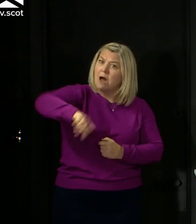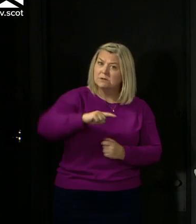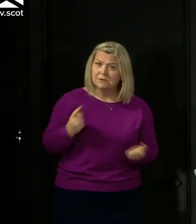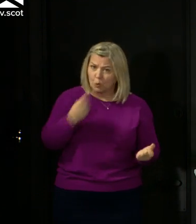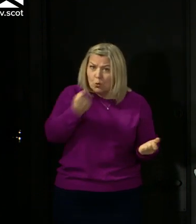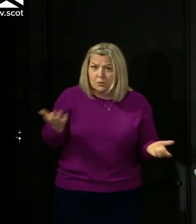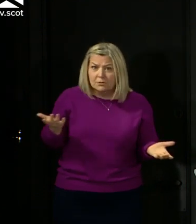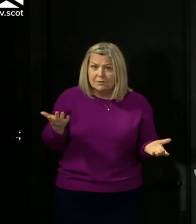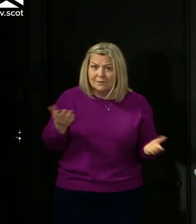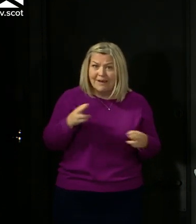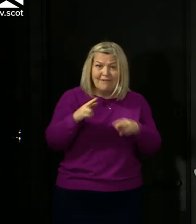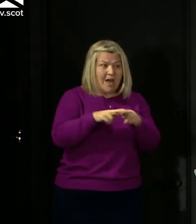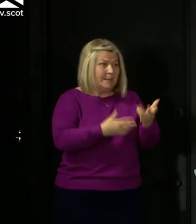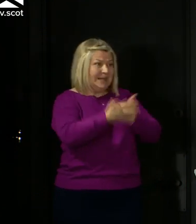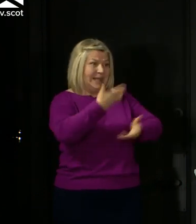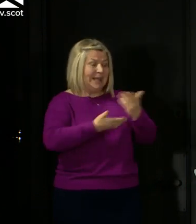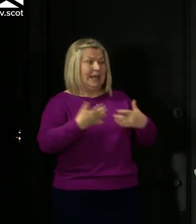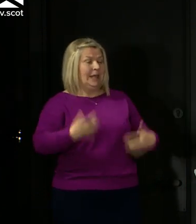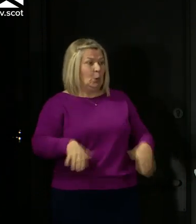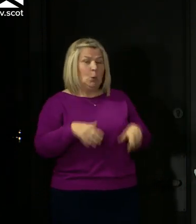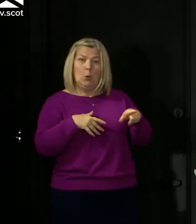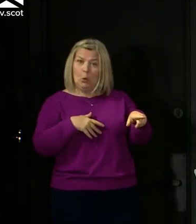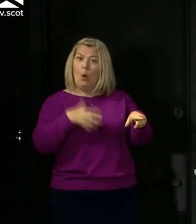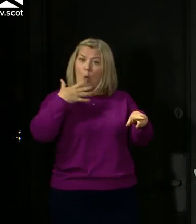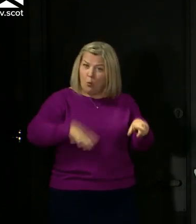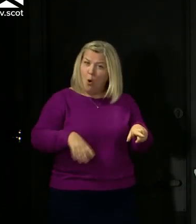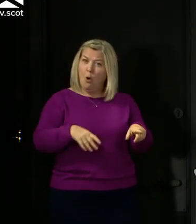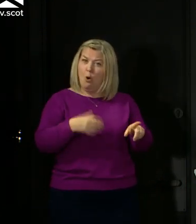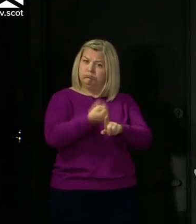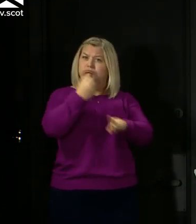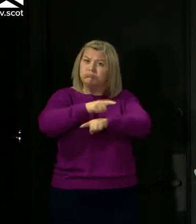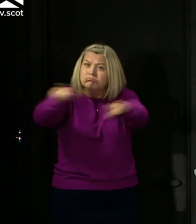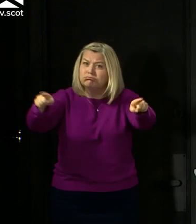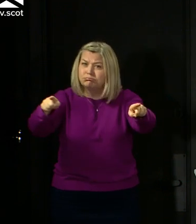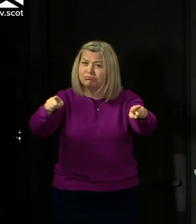That family have told their story because they want people to listen to the advice.